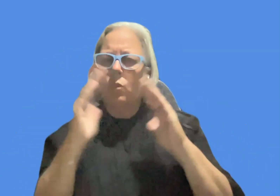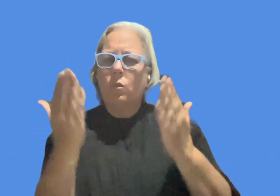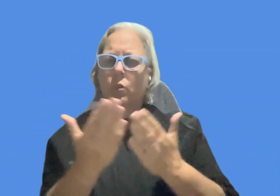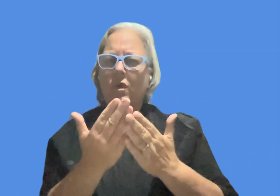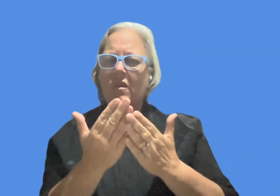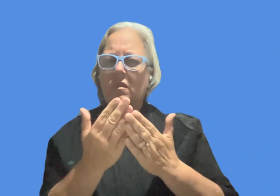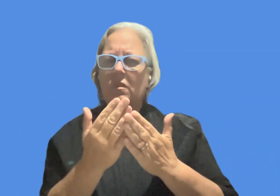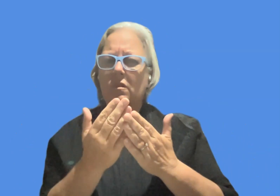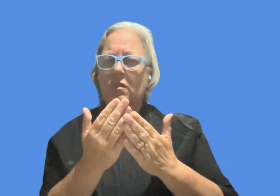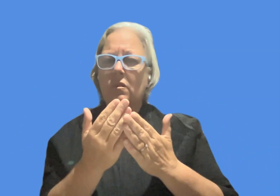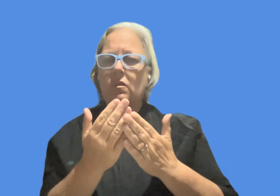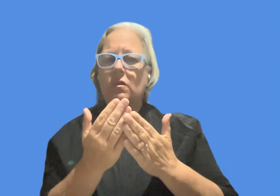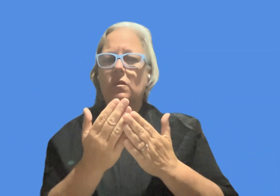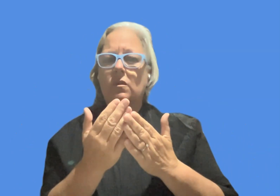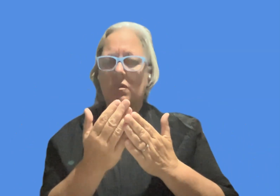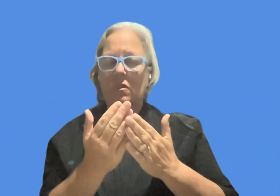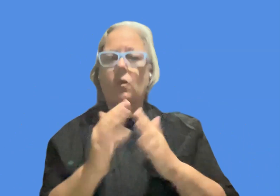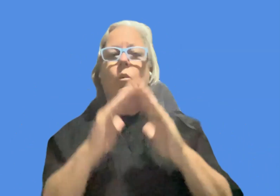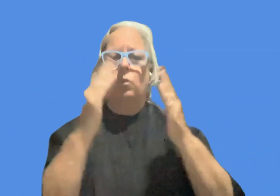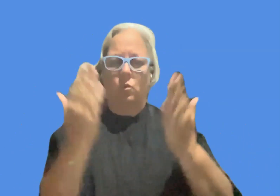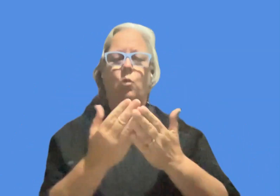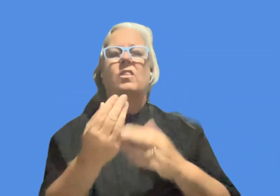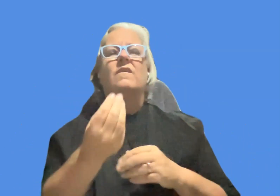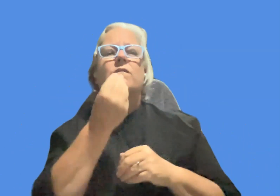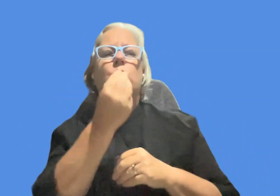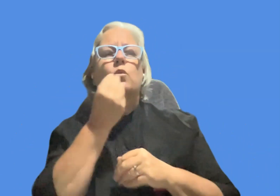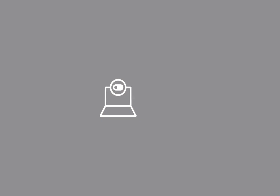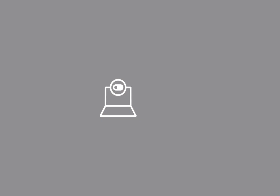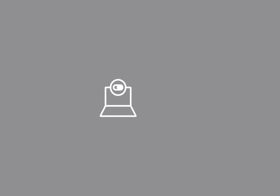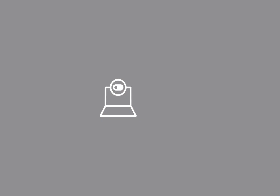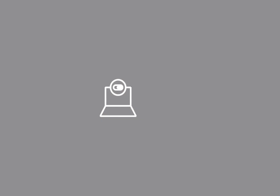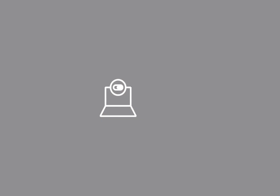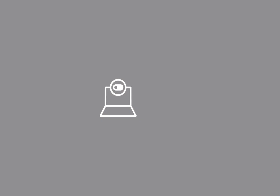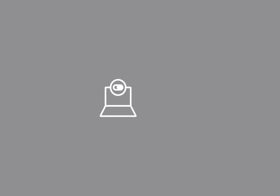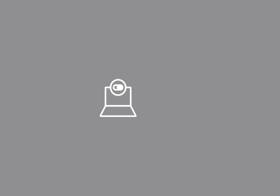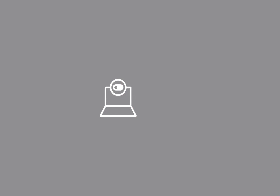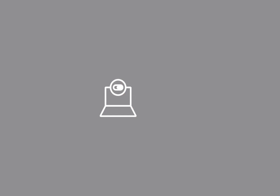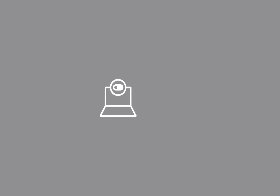colleague, Kavita Brahmbhatt, that is from the world food program, the